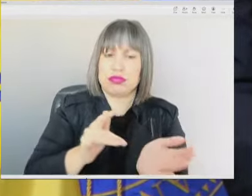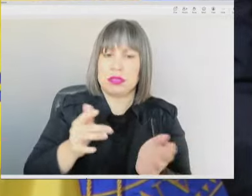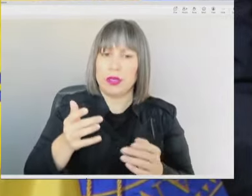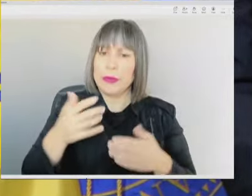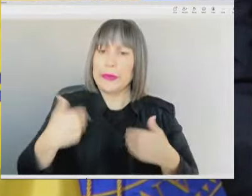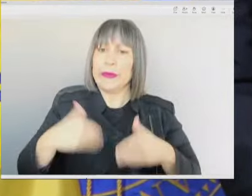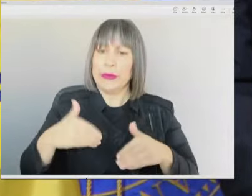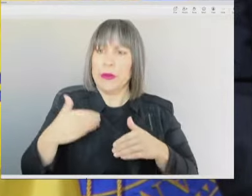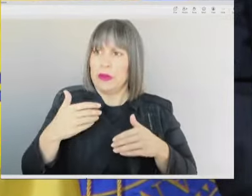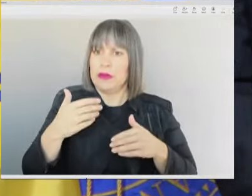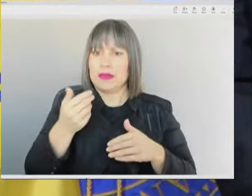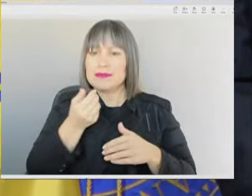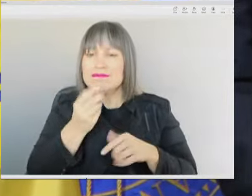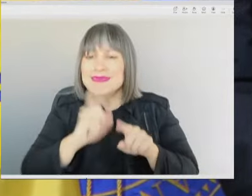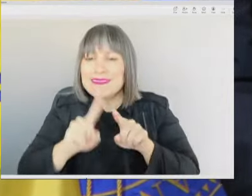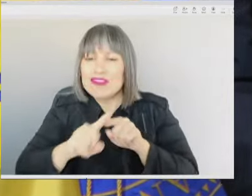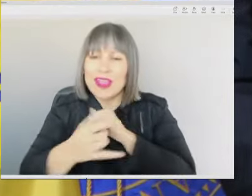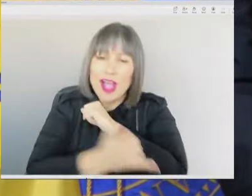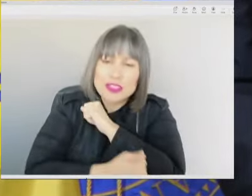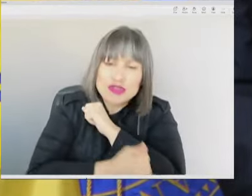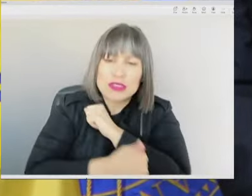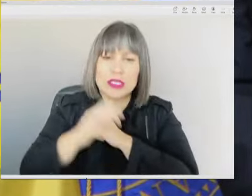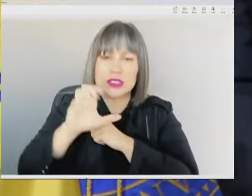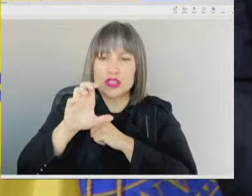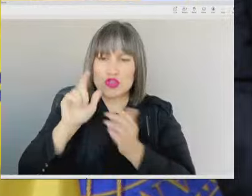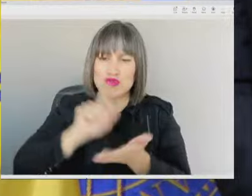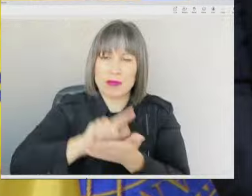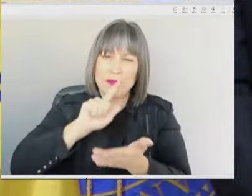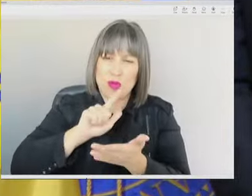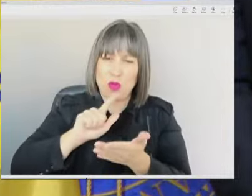that also do money laundering and are involved in a bunch of different criminal activities,